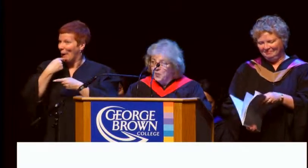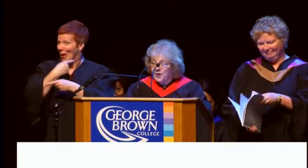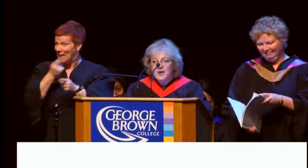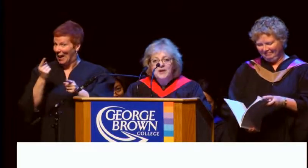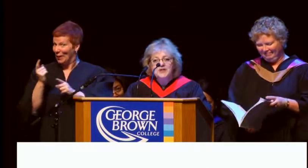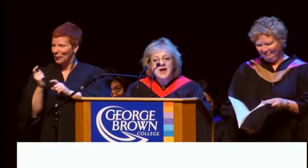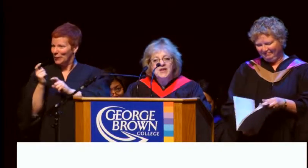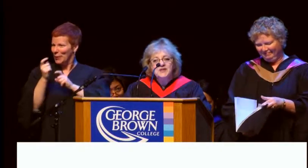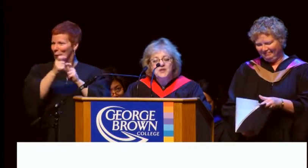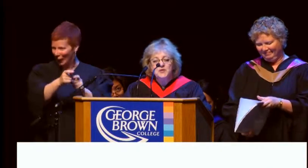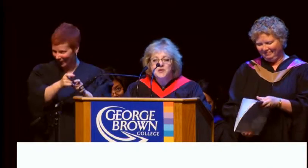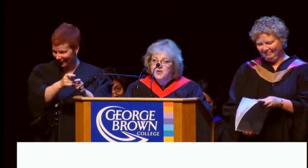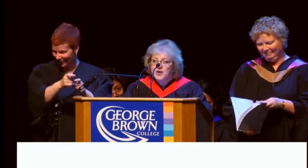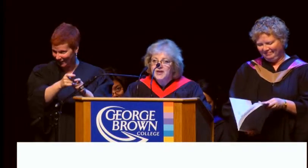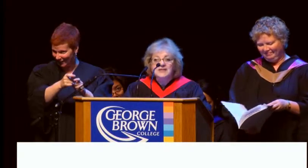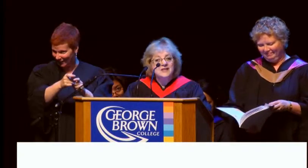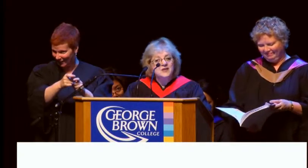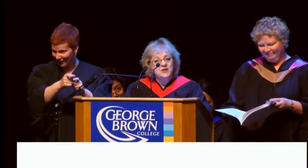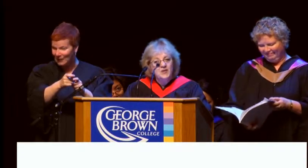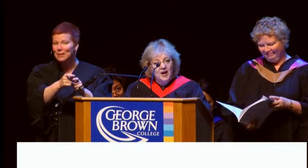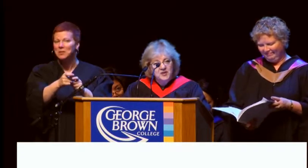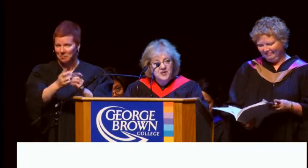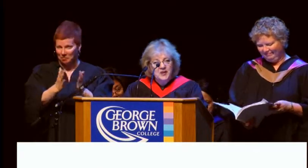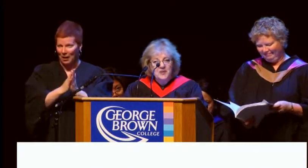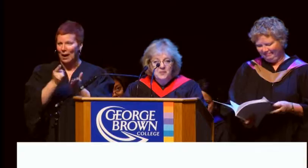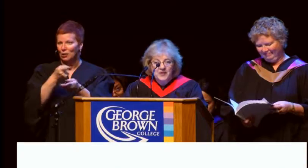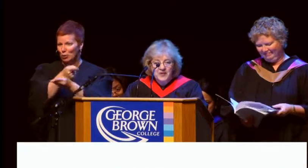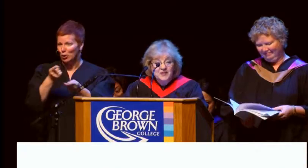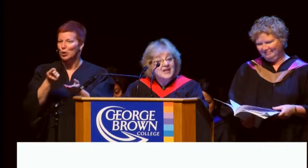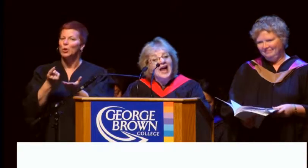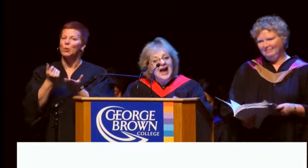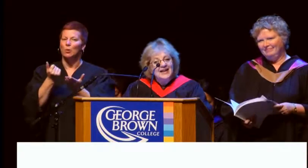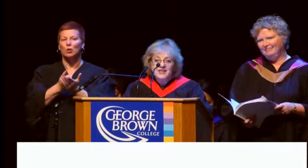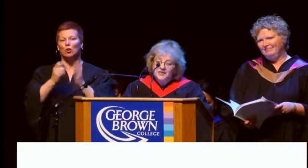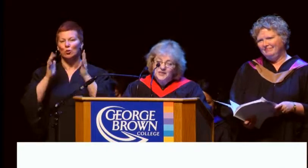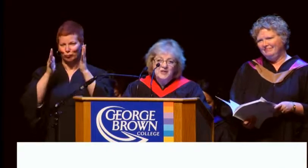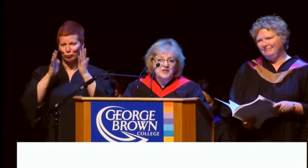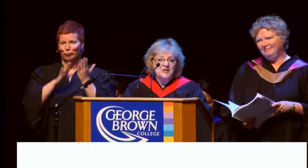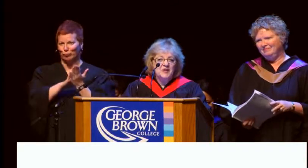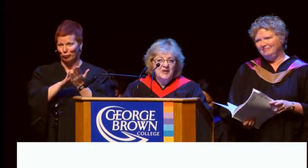WE'RE GOING TO ASK YOU TO JOIN US IN CONGRATULATING THE WINNERS AND IF THE WINNERS ARE HERE,